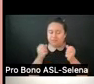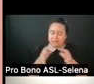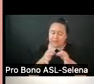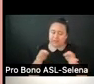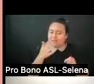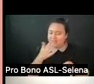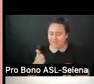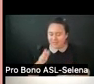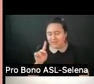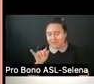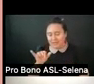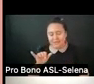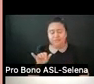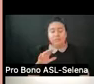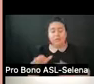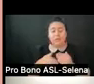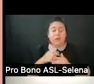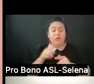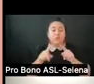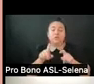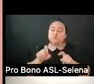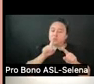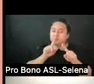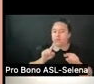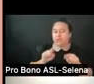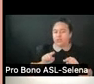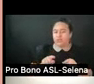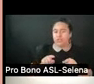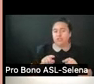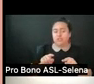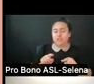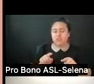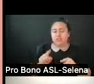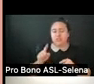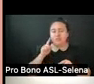All the questions on the application must be answered in order for your application to be submitted.